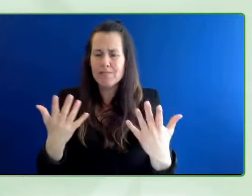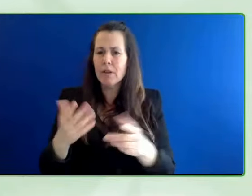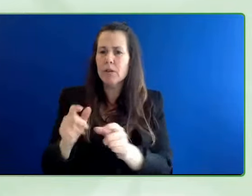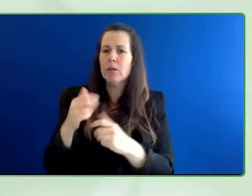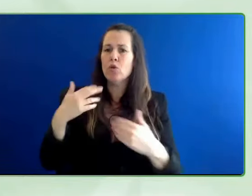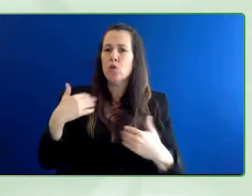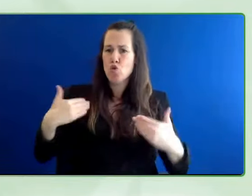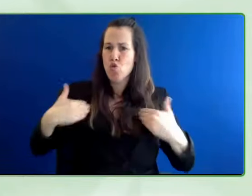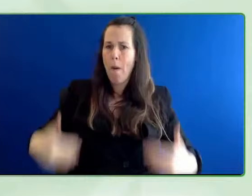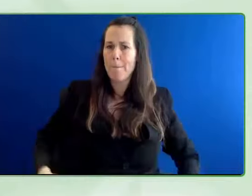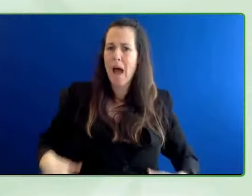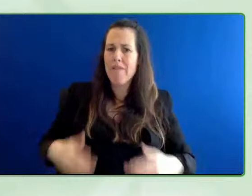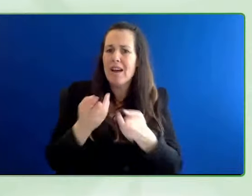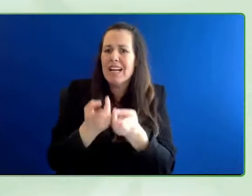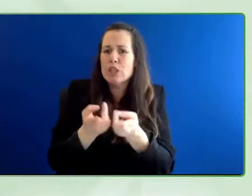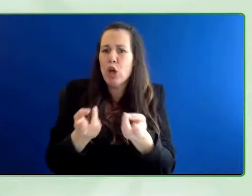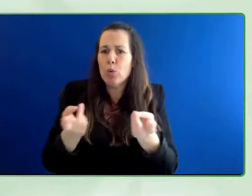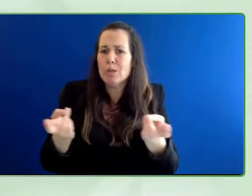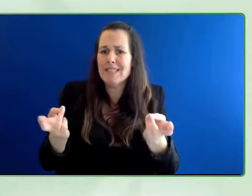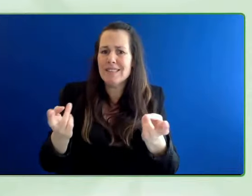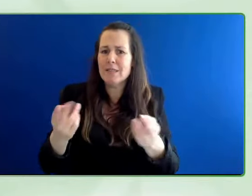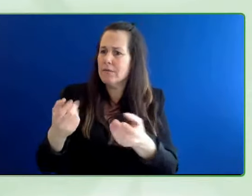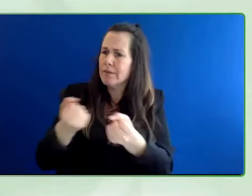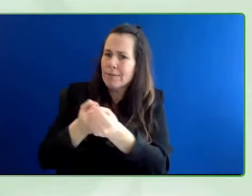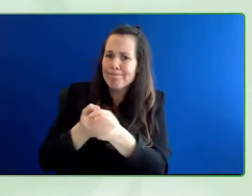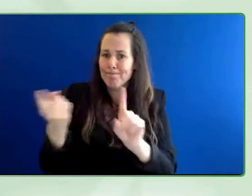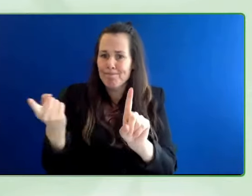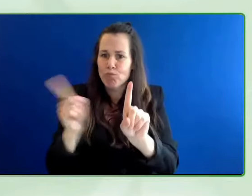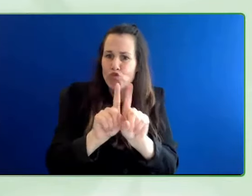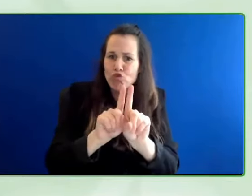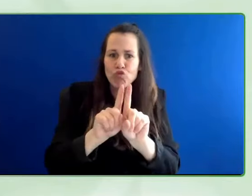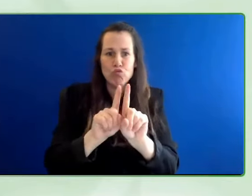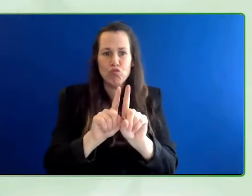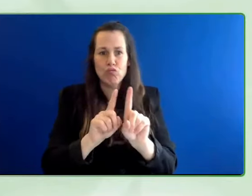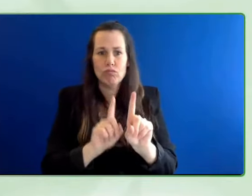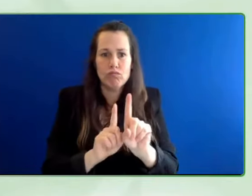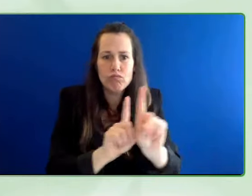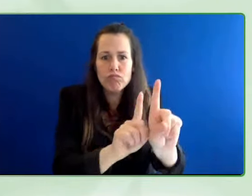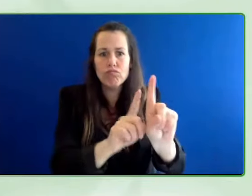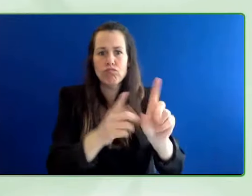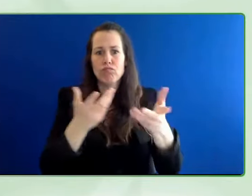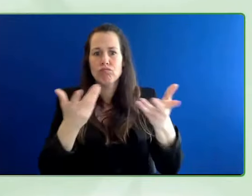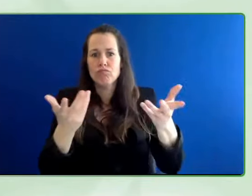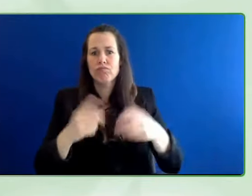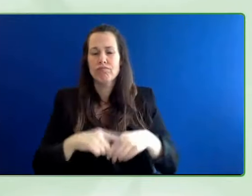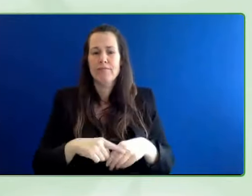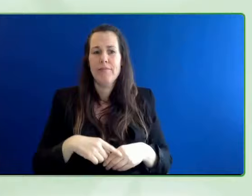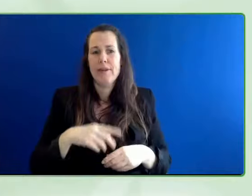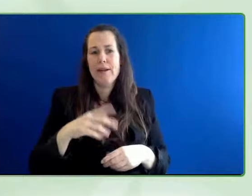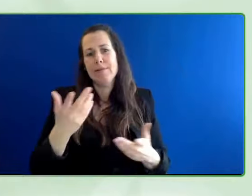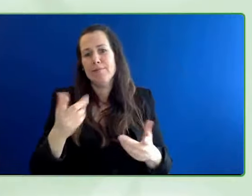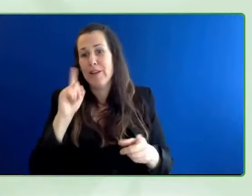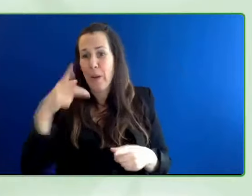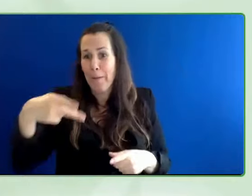re-evaluate to see whether the device really worked for people with disability.